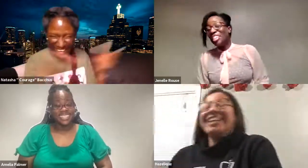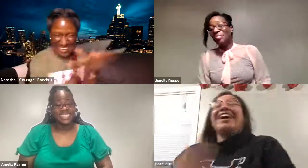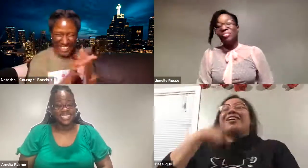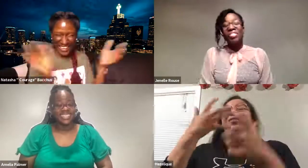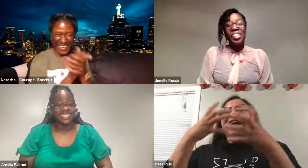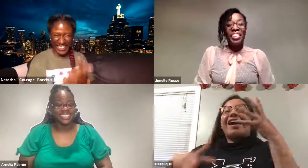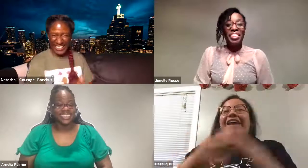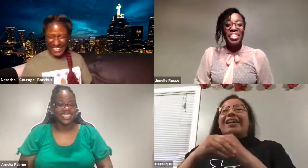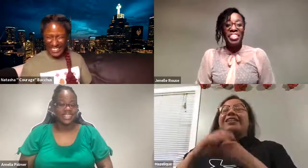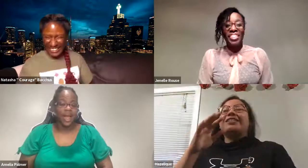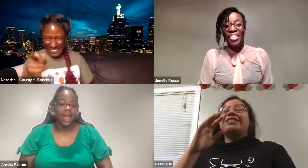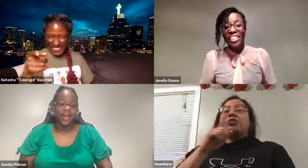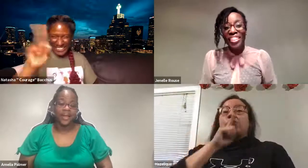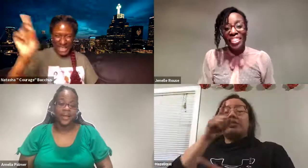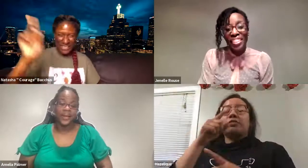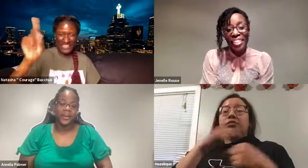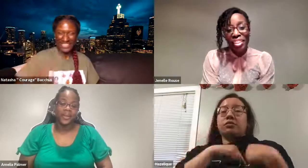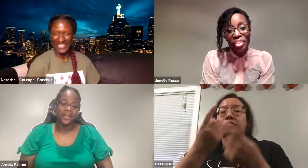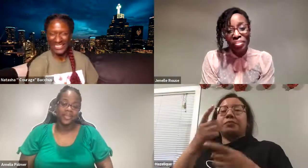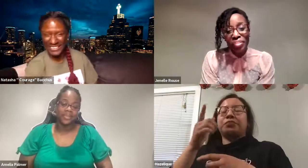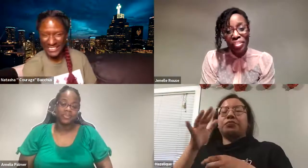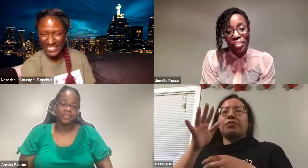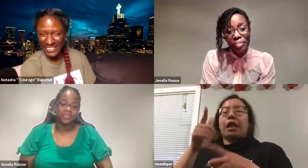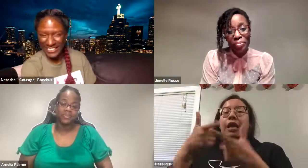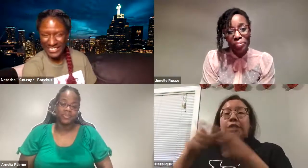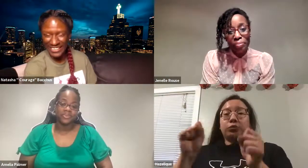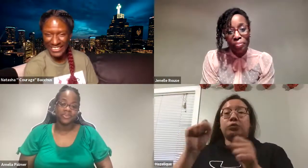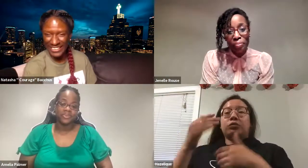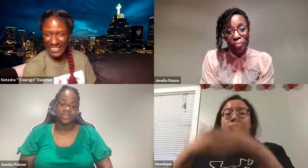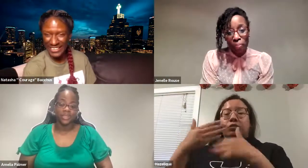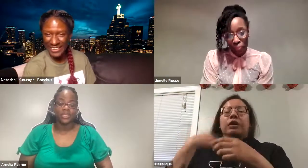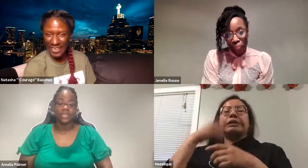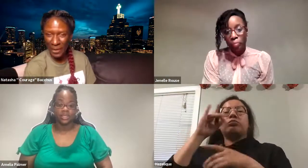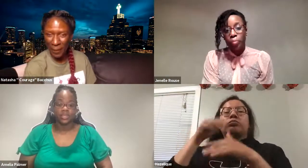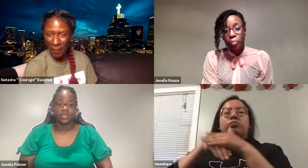linguistics i highly encourage you to do so! - i just want to add to you know in terms of